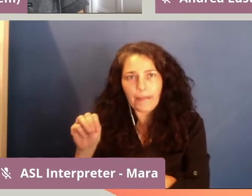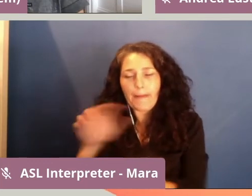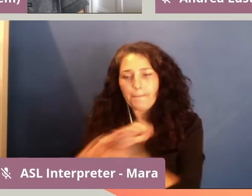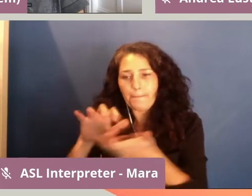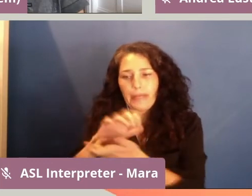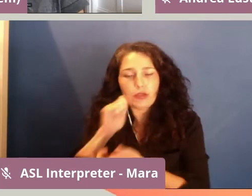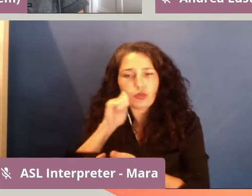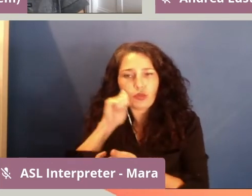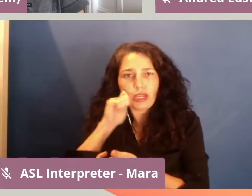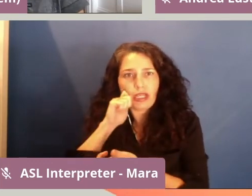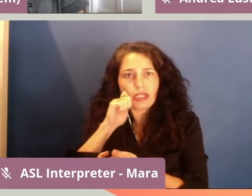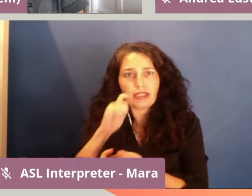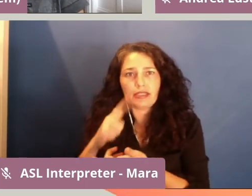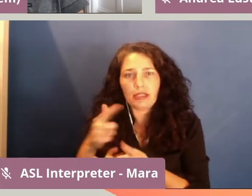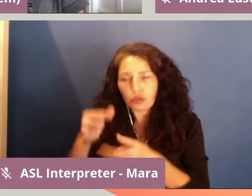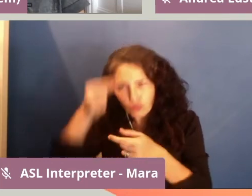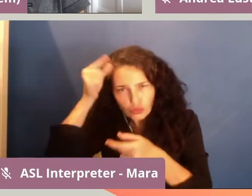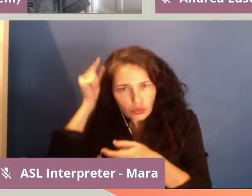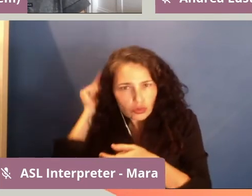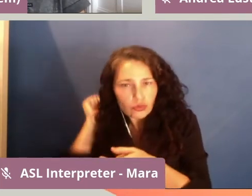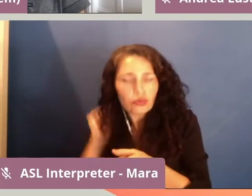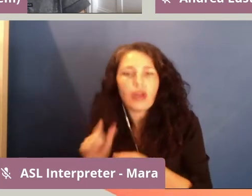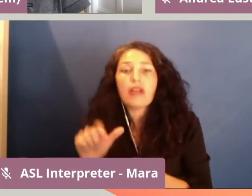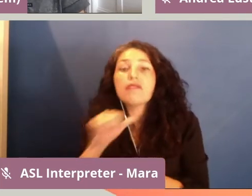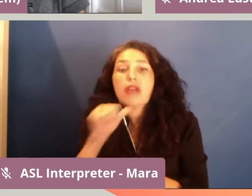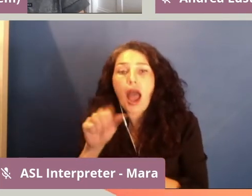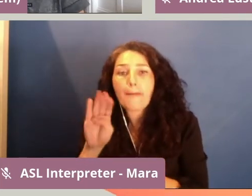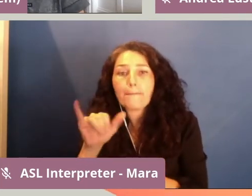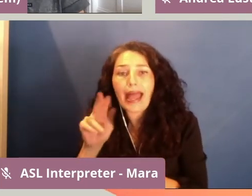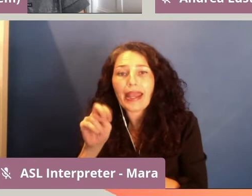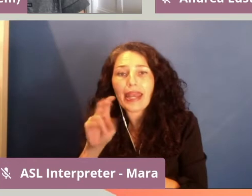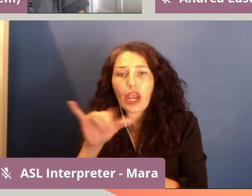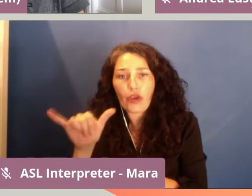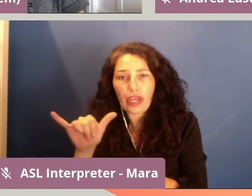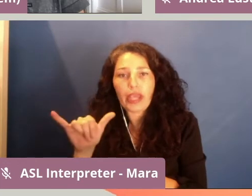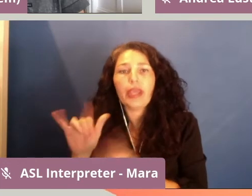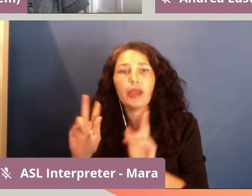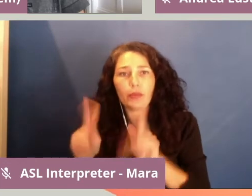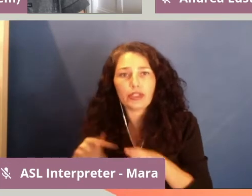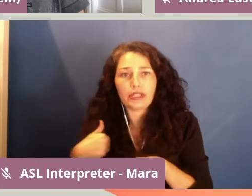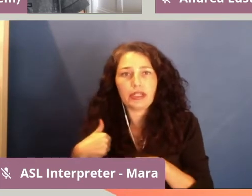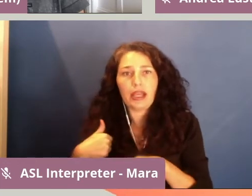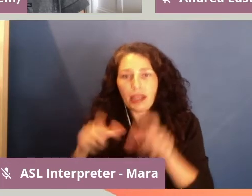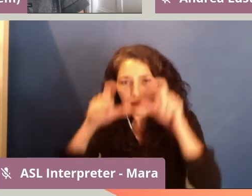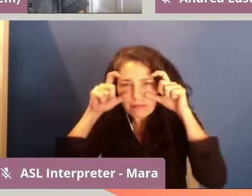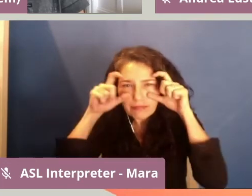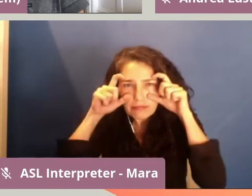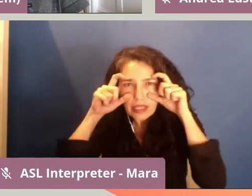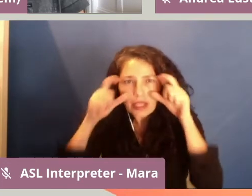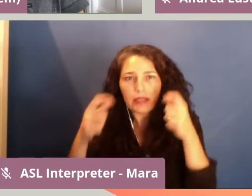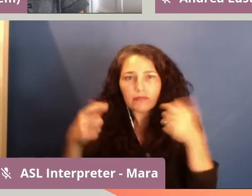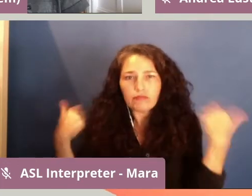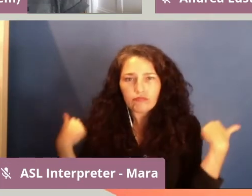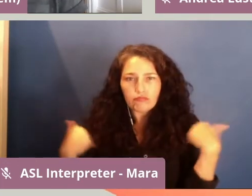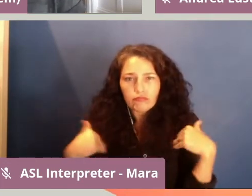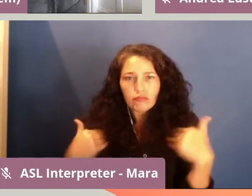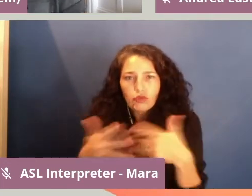with short wavy brown hair. I'm wearing brown glasses and a gray short-sleeved collared shirt. And I'm sitting in my dining room,